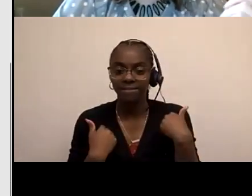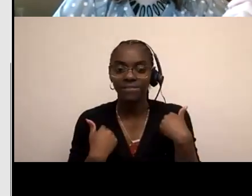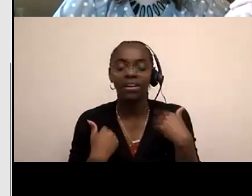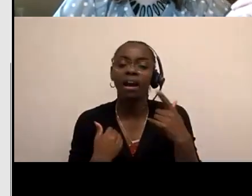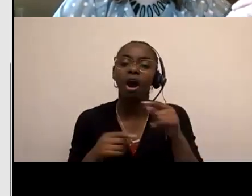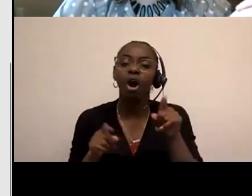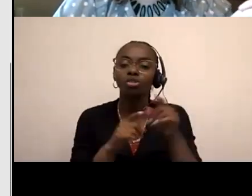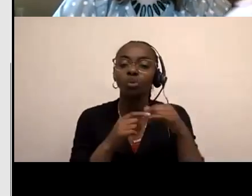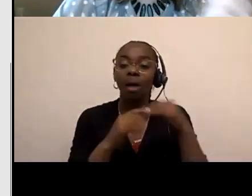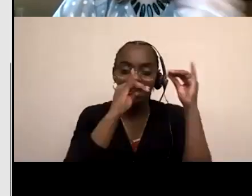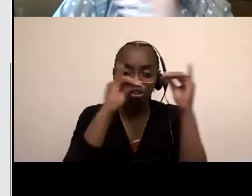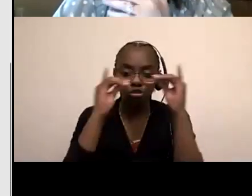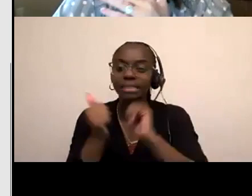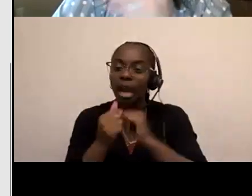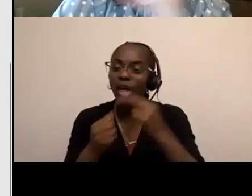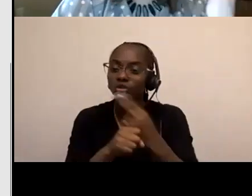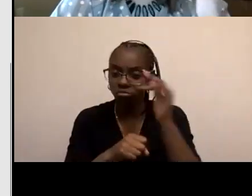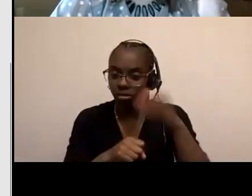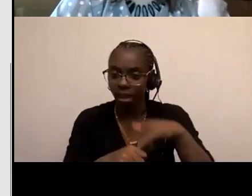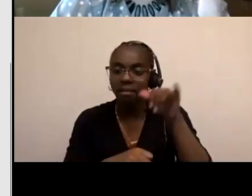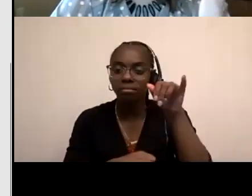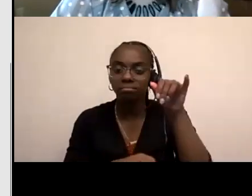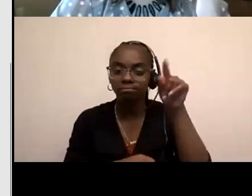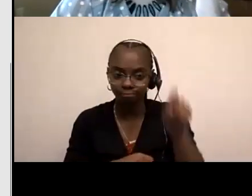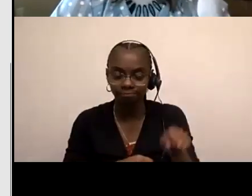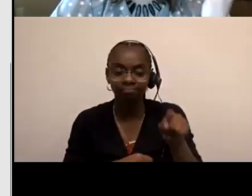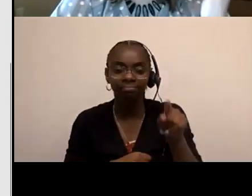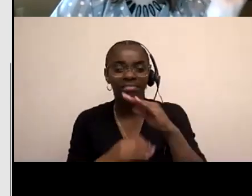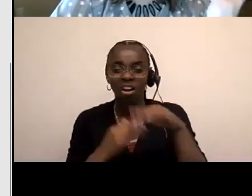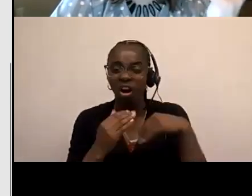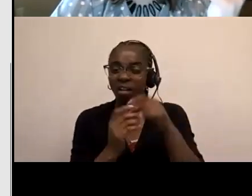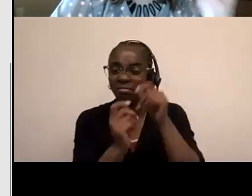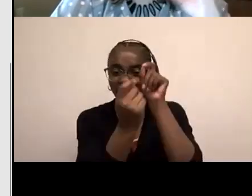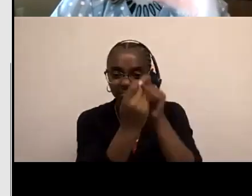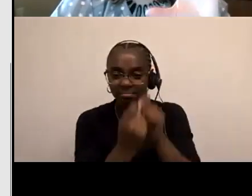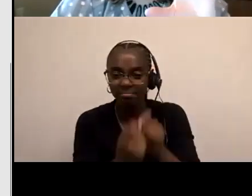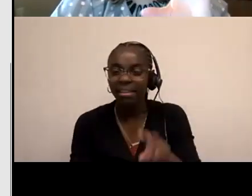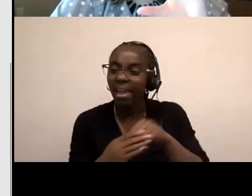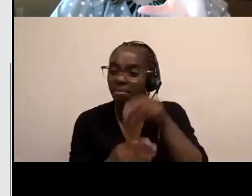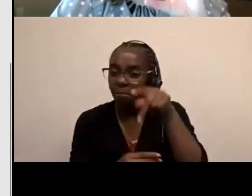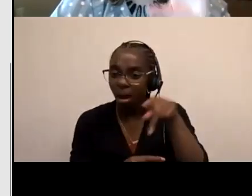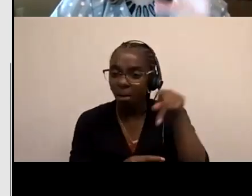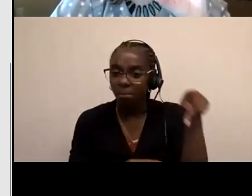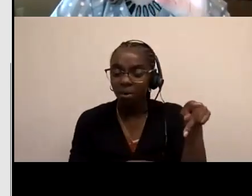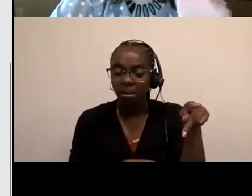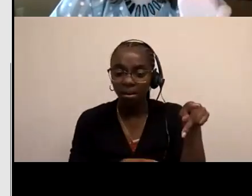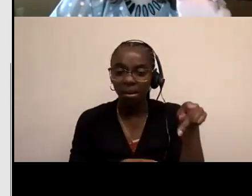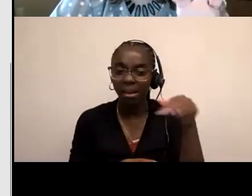THE AGENDA. SO EVERY PIECE OF INFORMATION IN THE POWERPOINT IS IN A MORE DIGESTIBLE